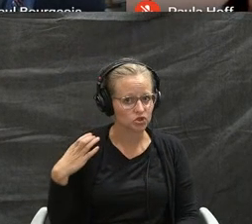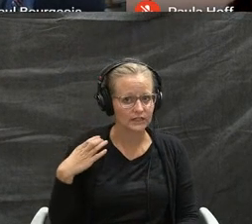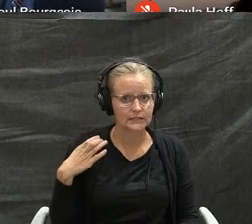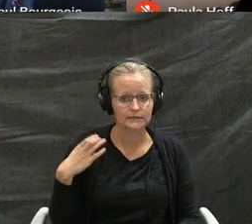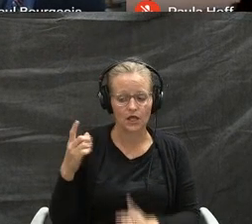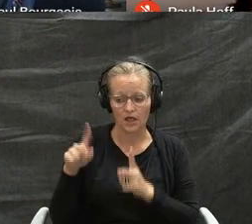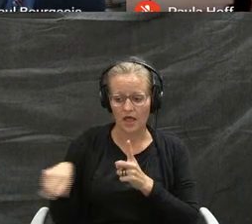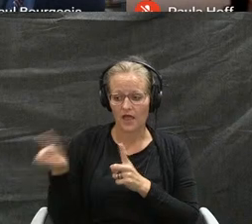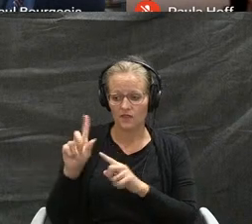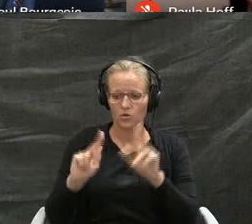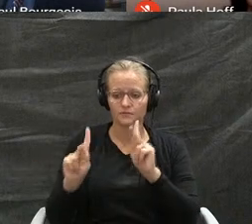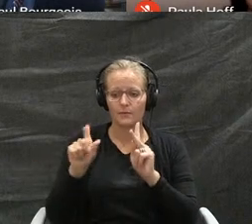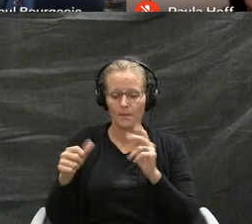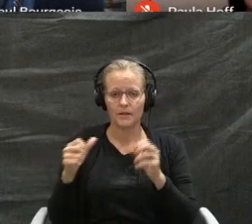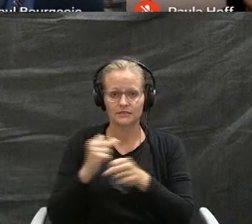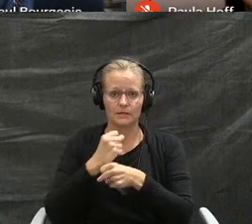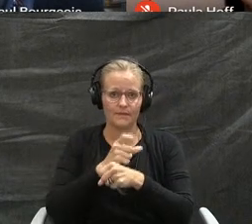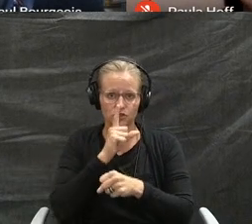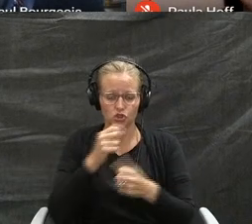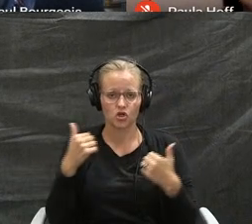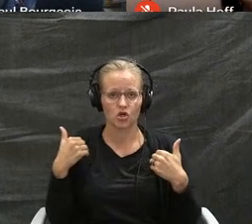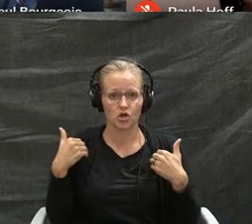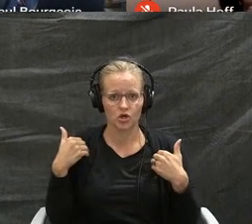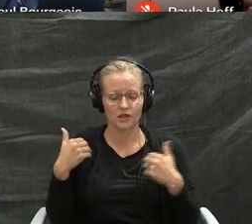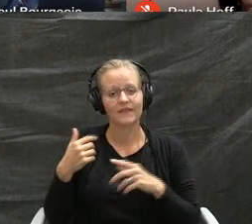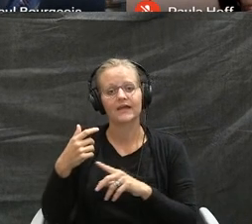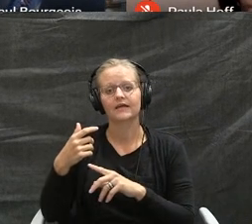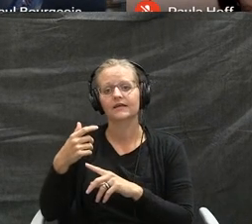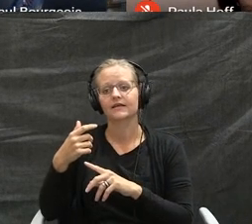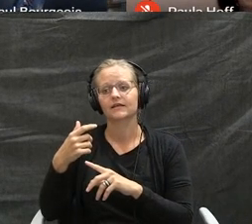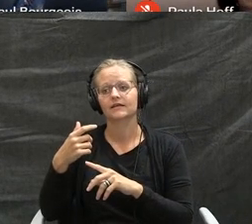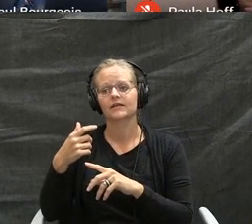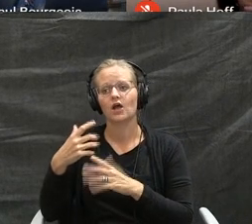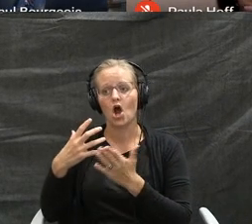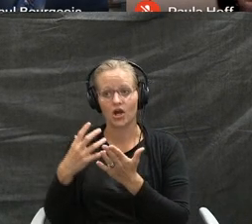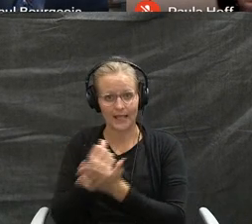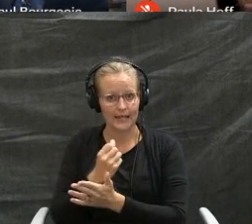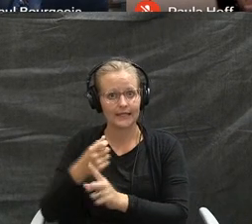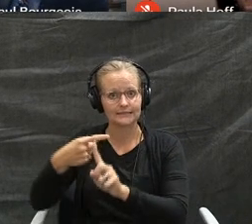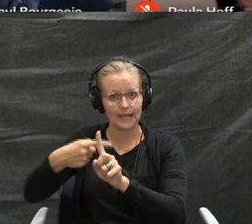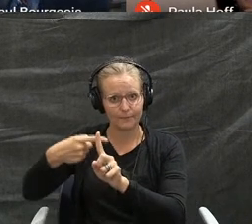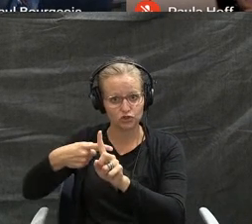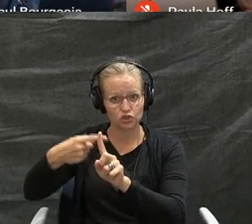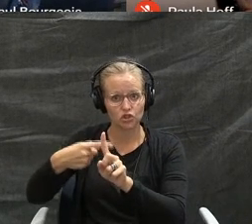sure that they will take temperatures. We also have 12 standalone facial scanning thermometers for many entries at